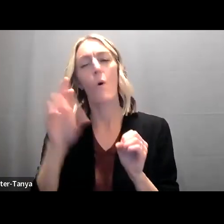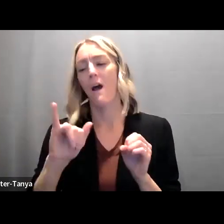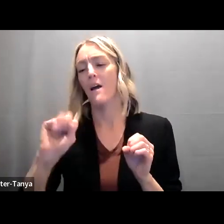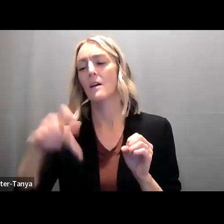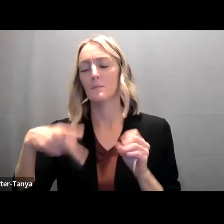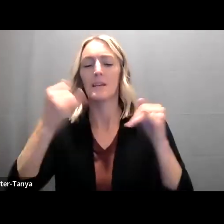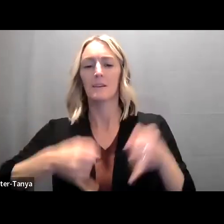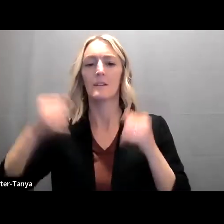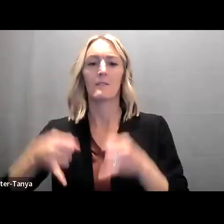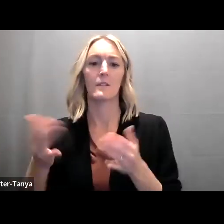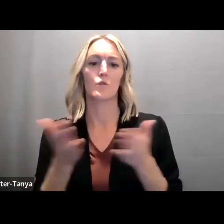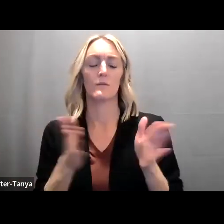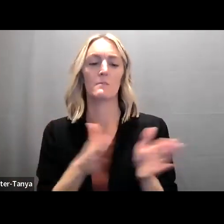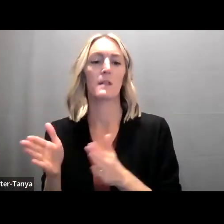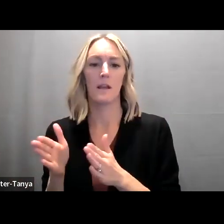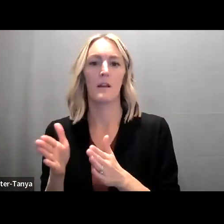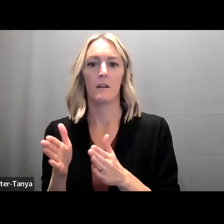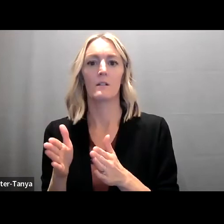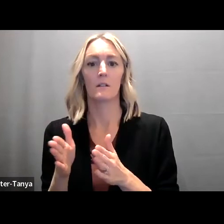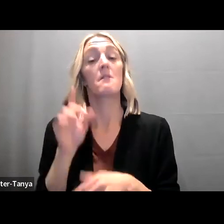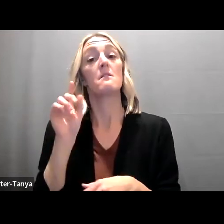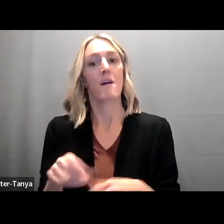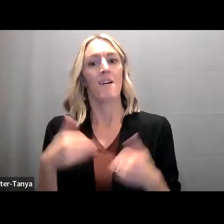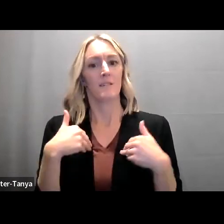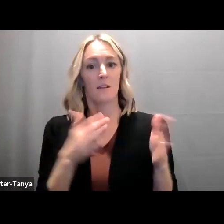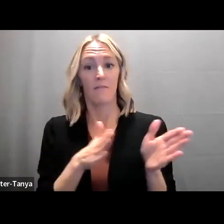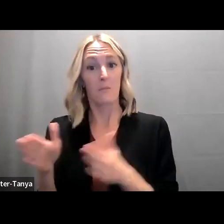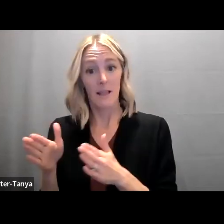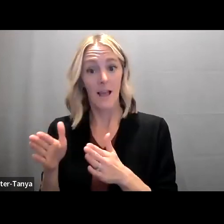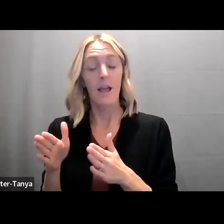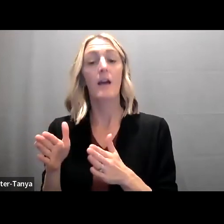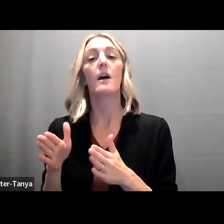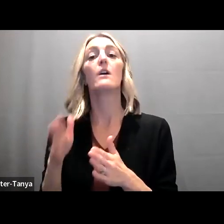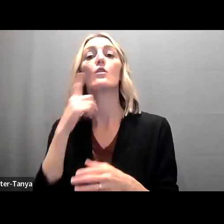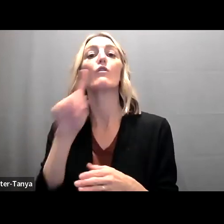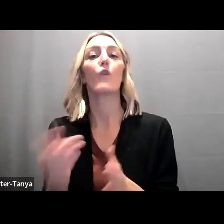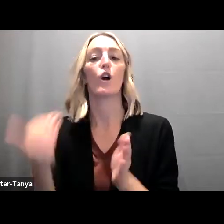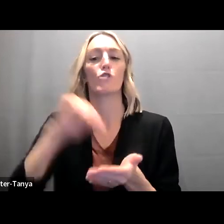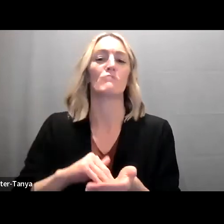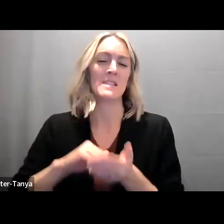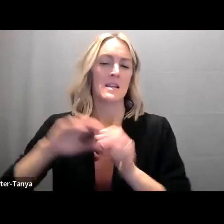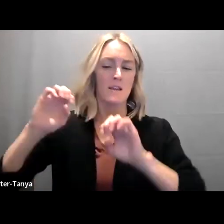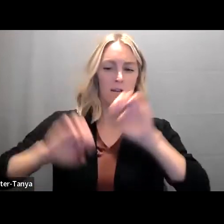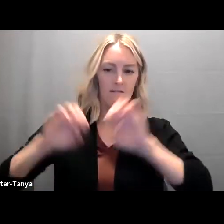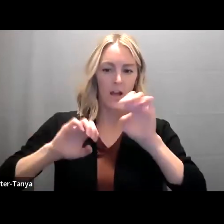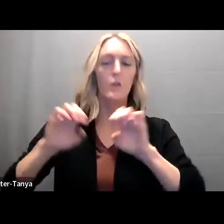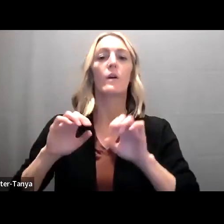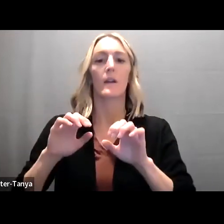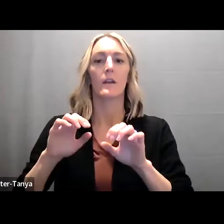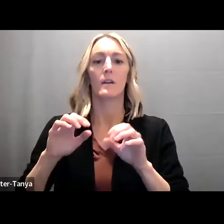plan. When a plan to reevaluate and return those freedoms, right.